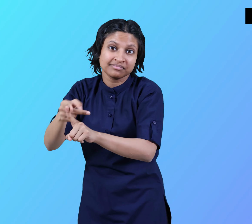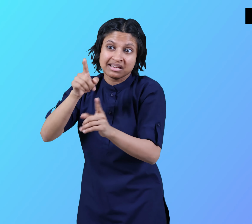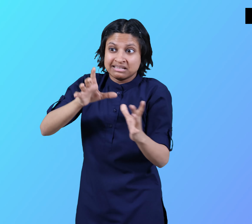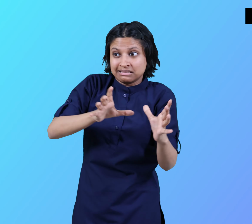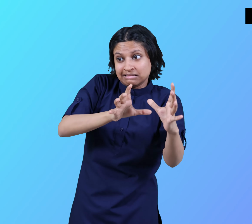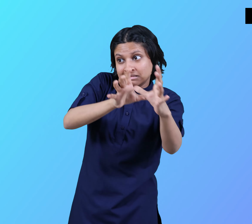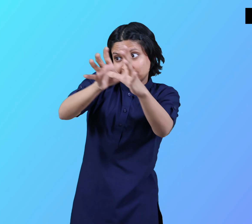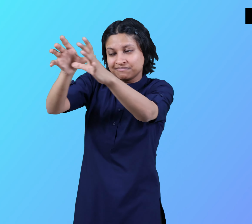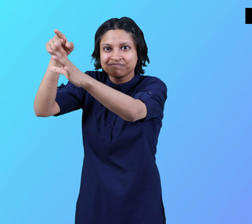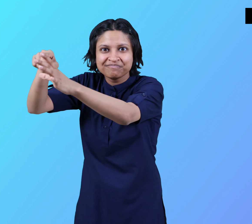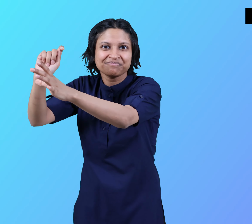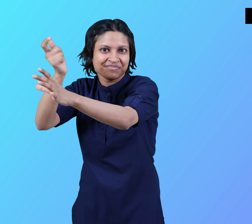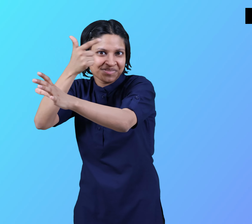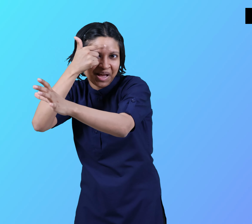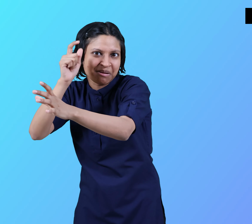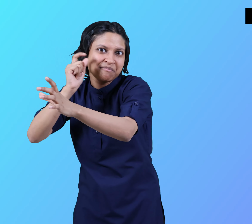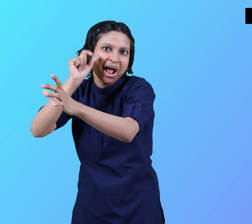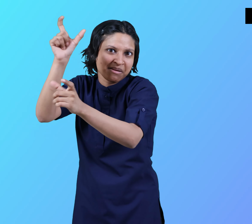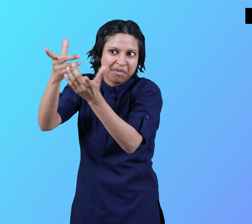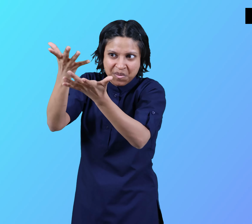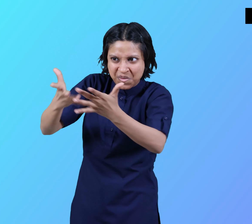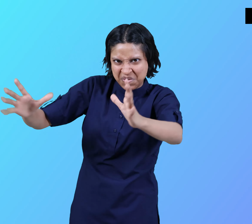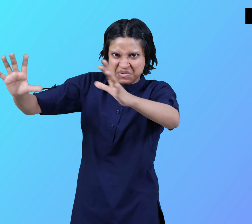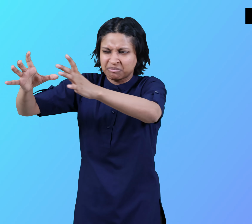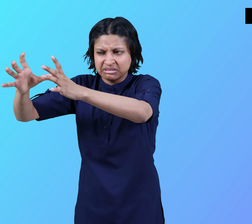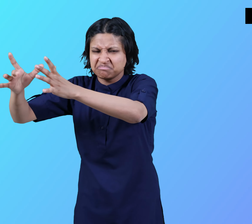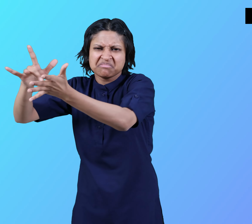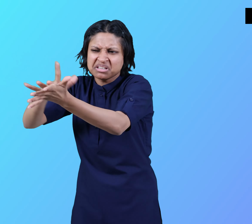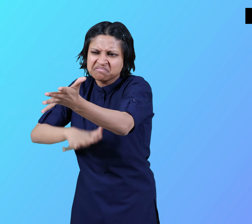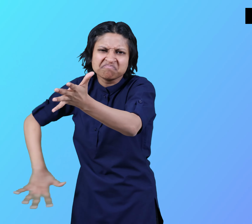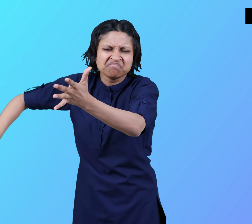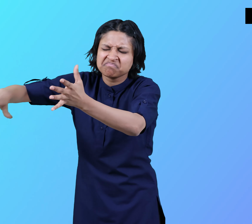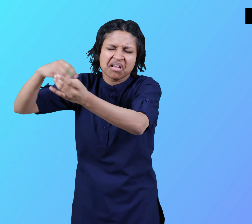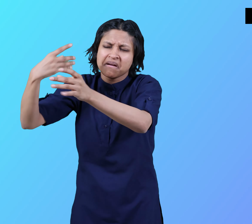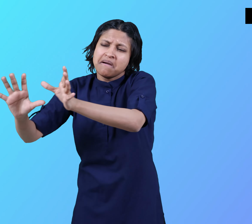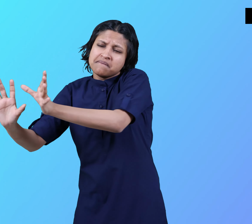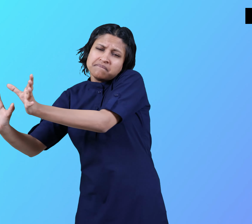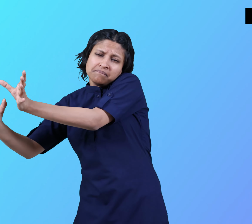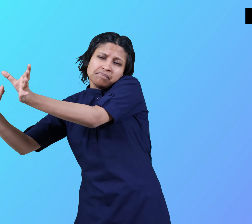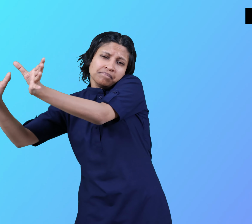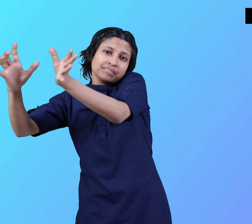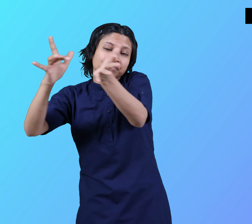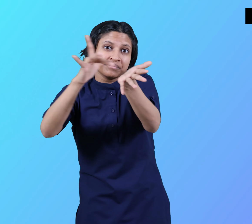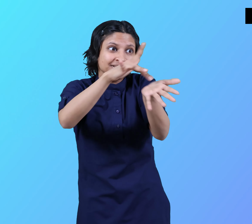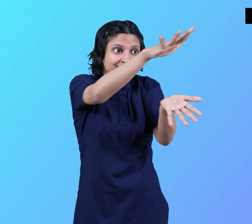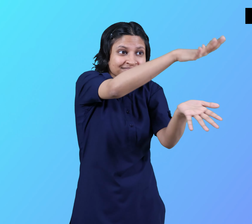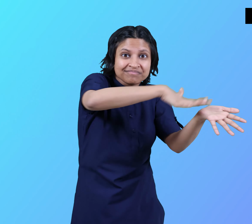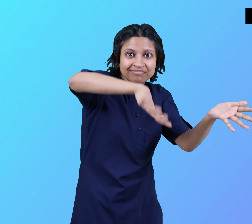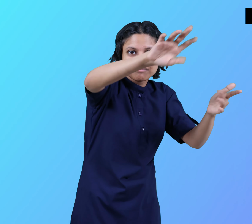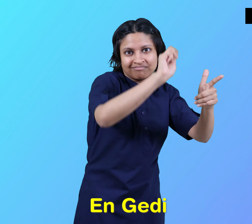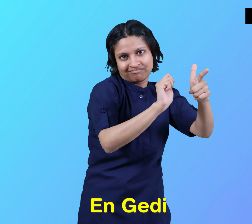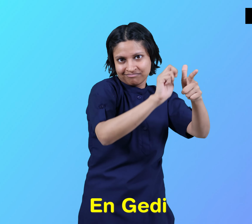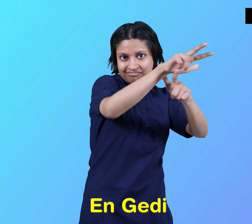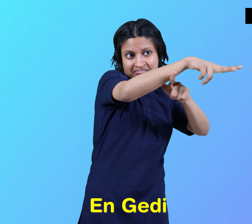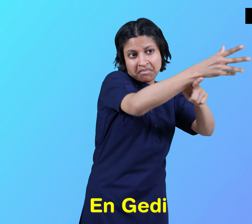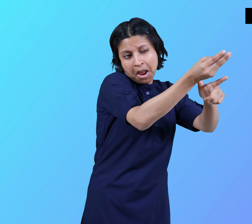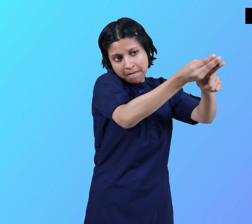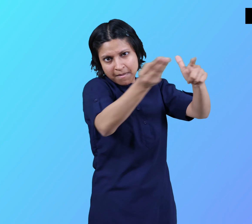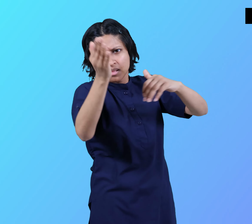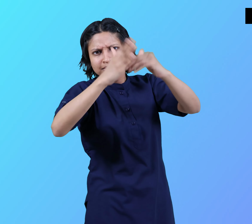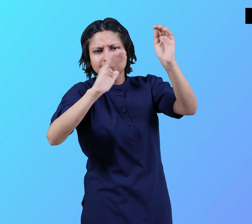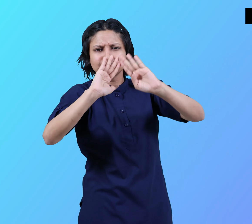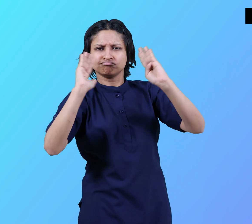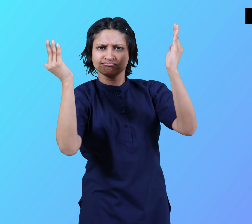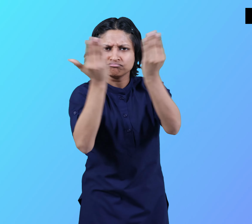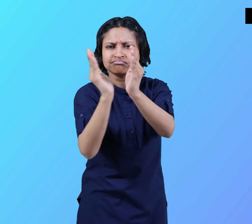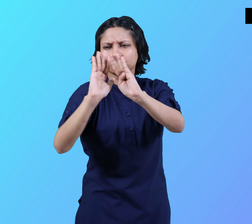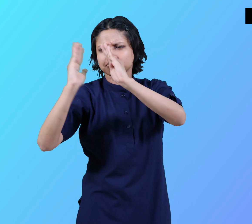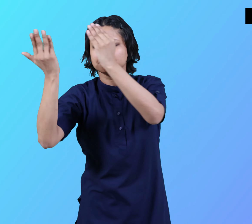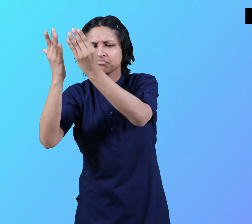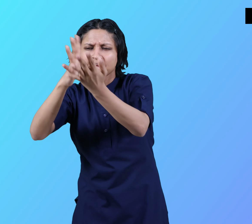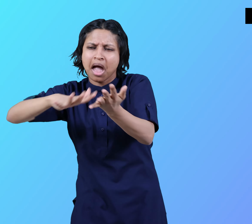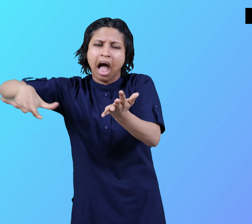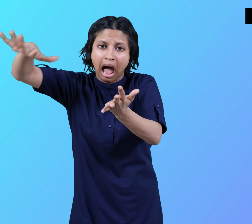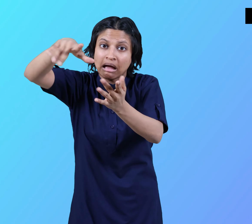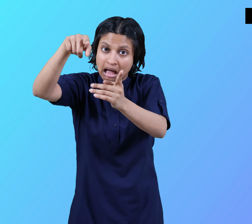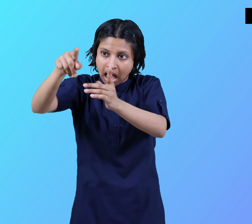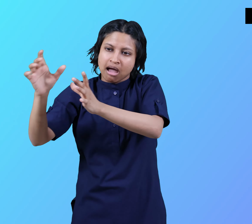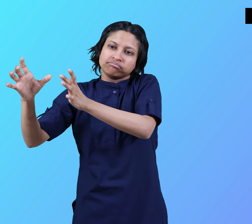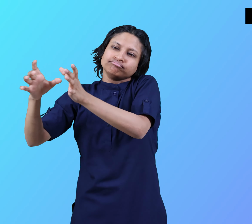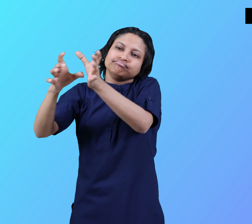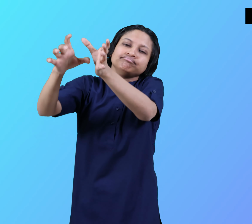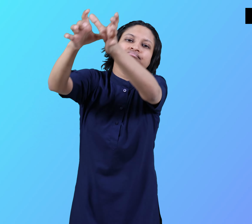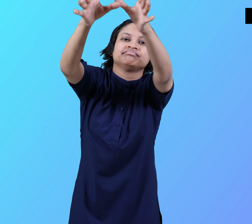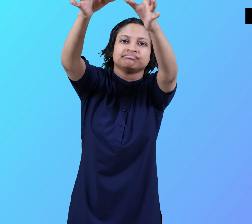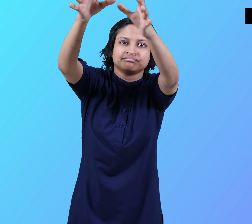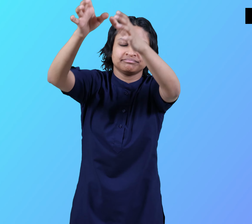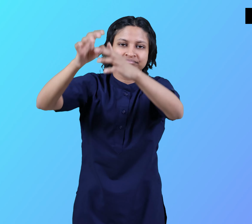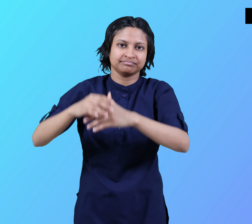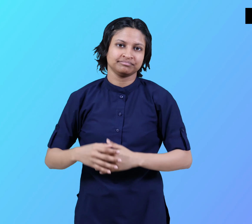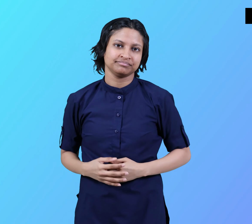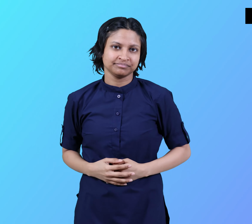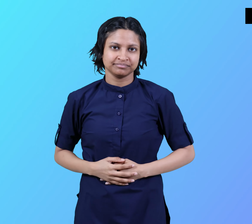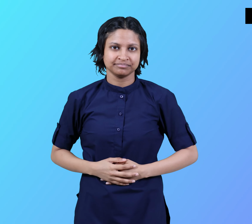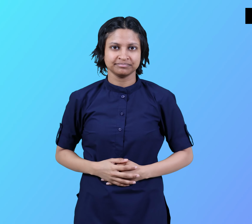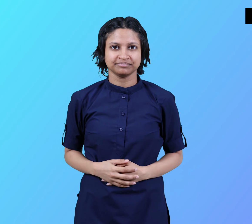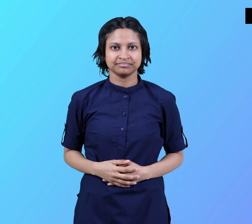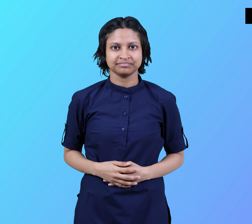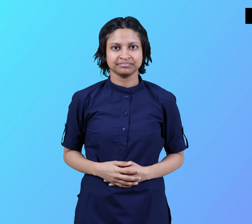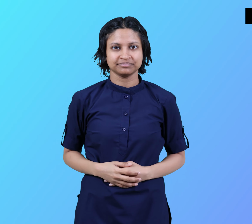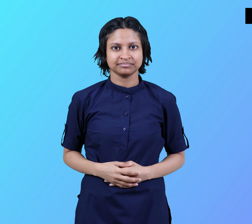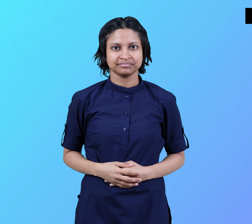David left the desert of Maon and went to the fortresses near En Gedi.